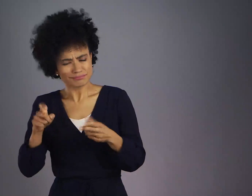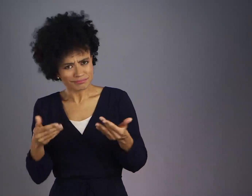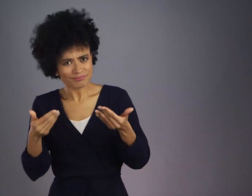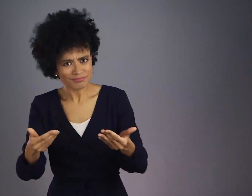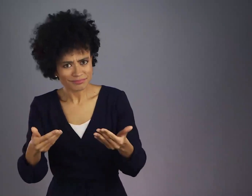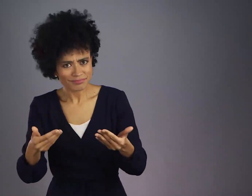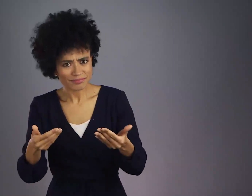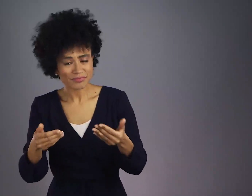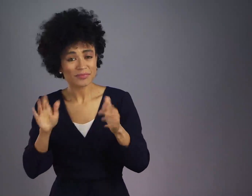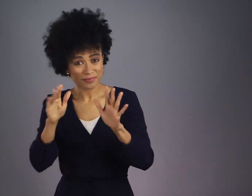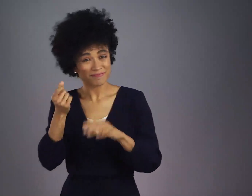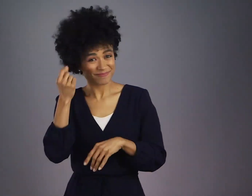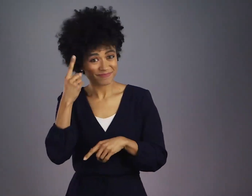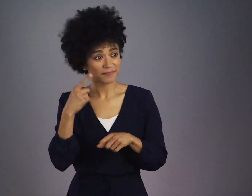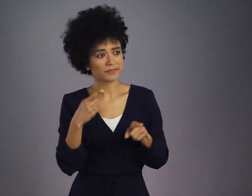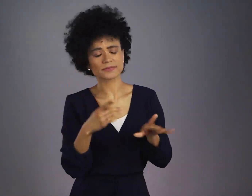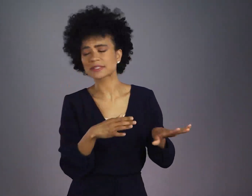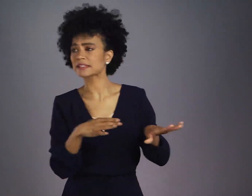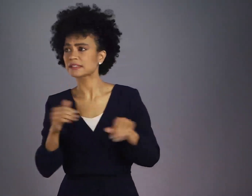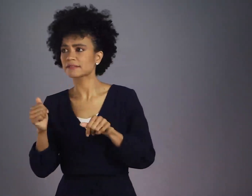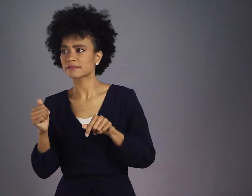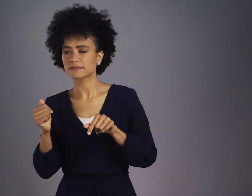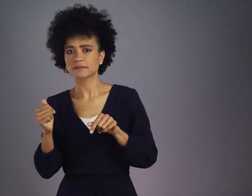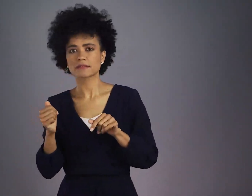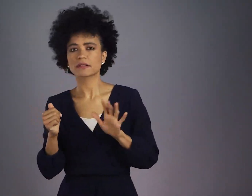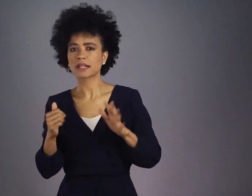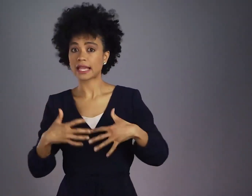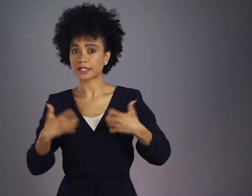you should, if you can, go without rancor.